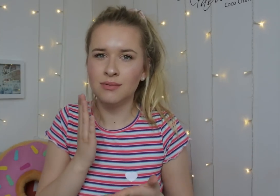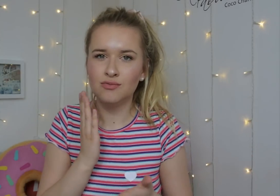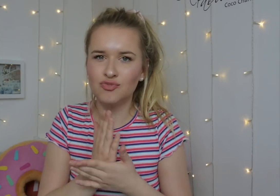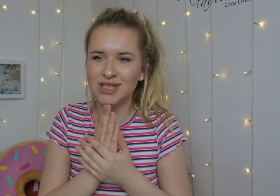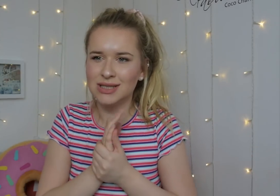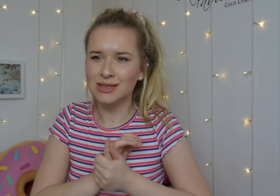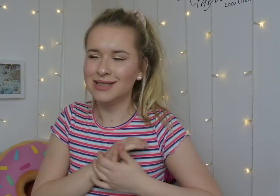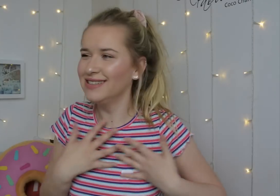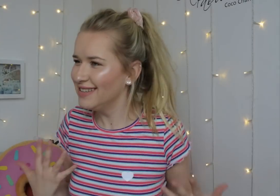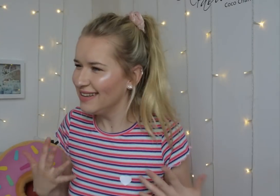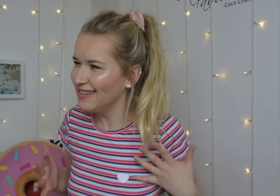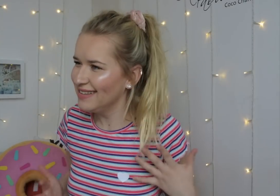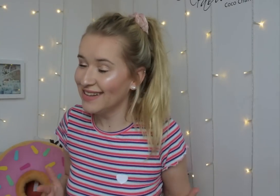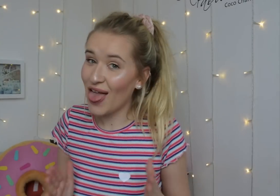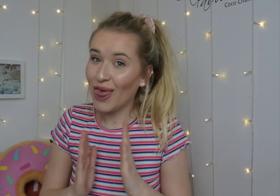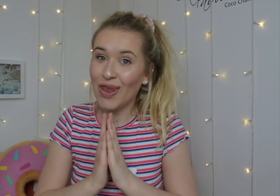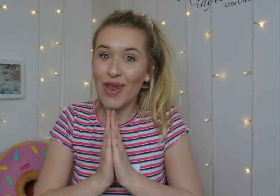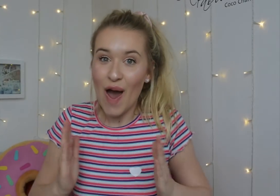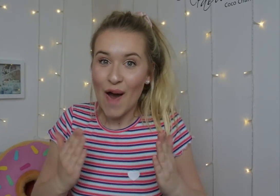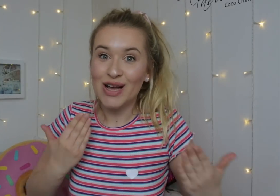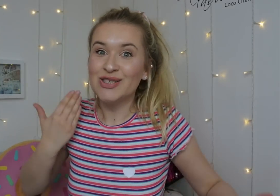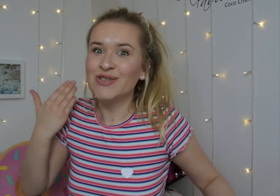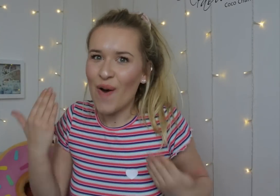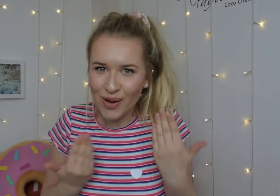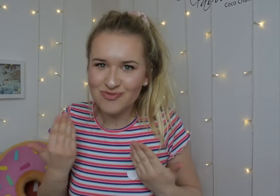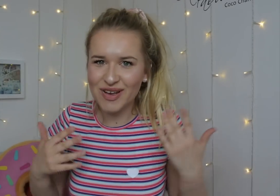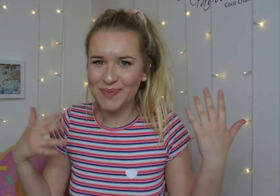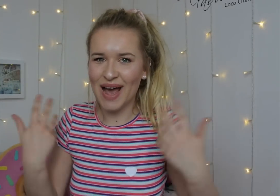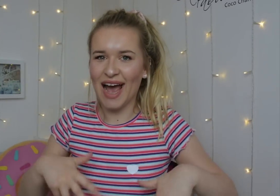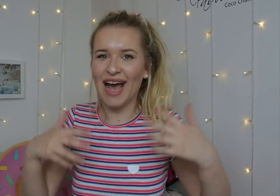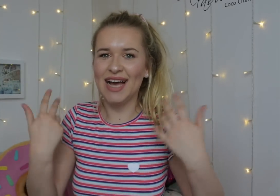Really... it's a long story, wow.